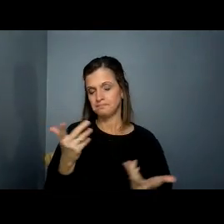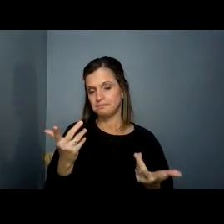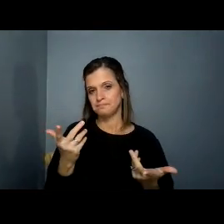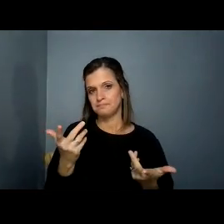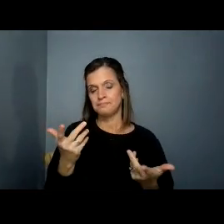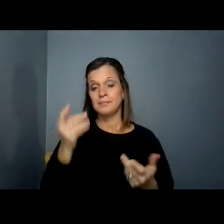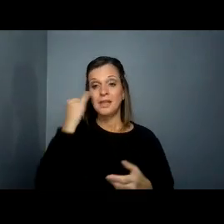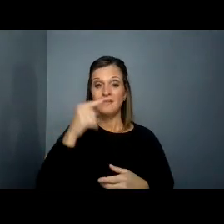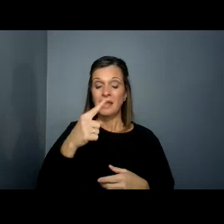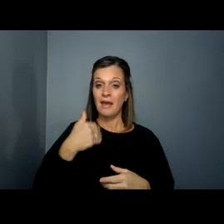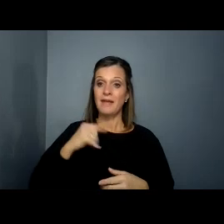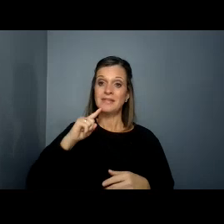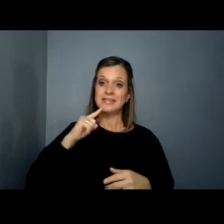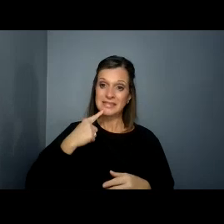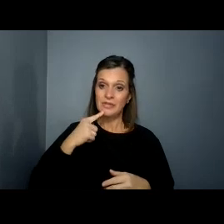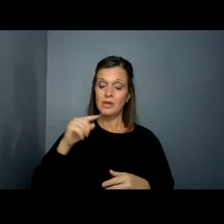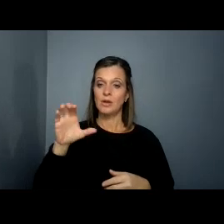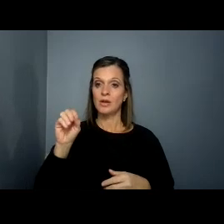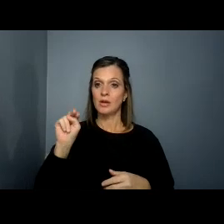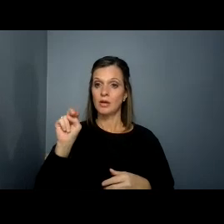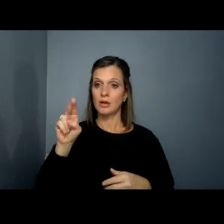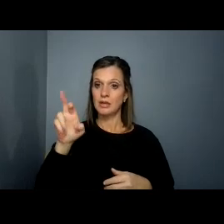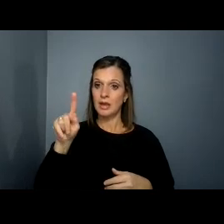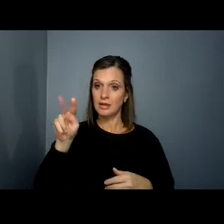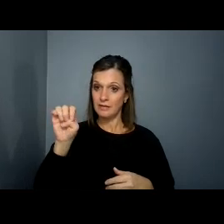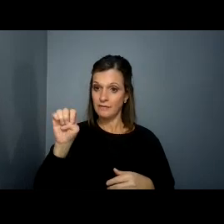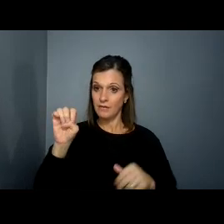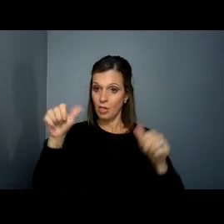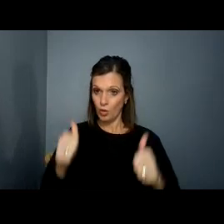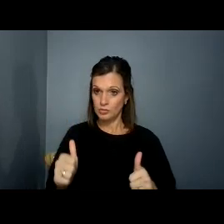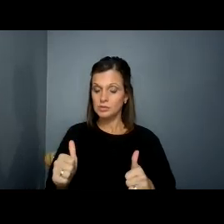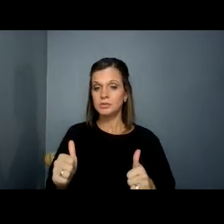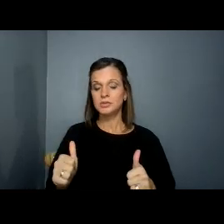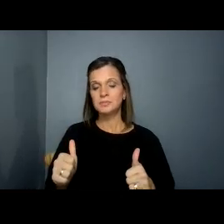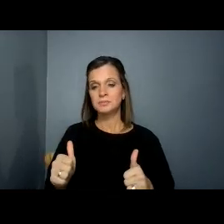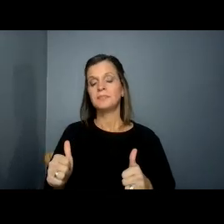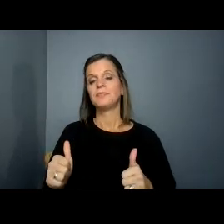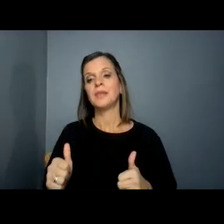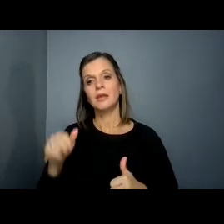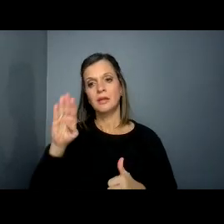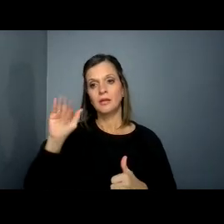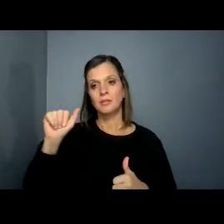a severe conductive loss, so it's definitely a. It's definitely a it's a game changer, but a lot